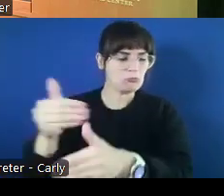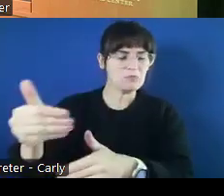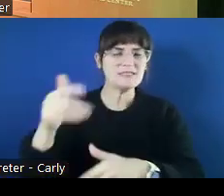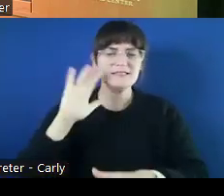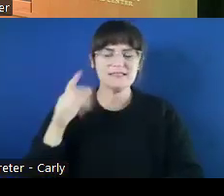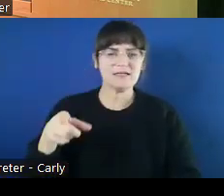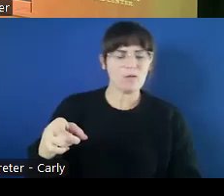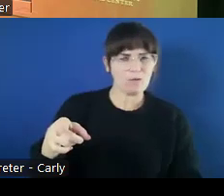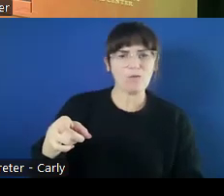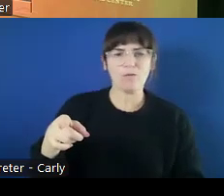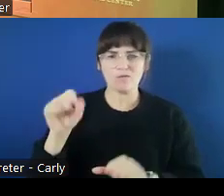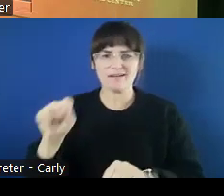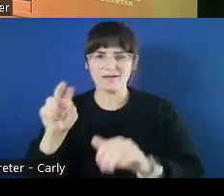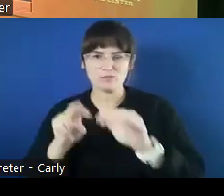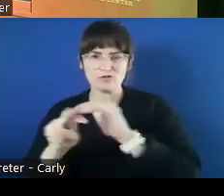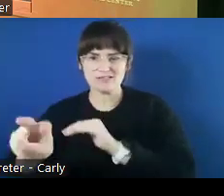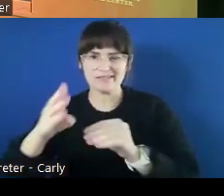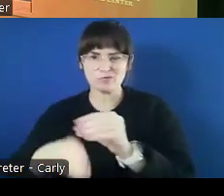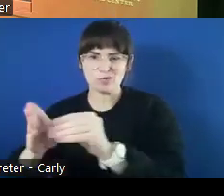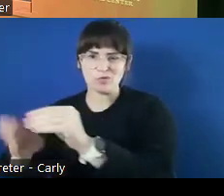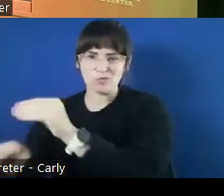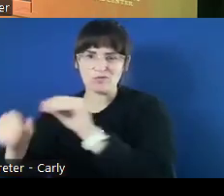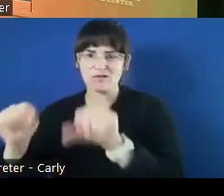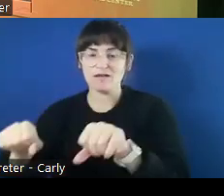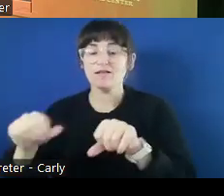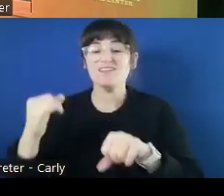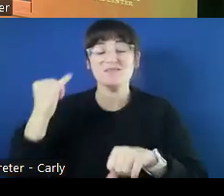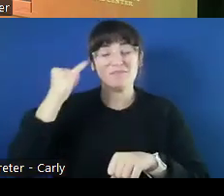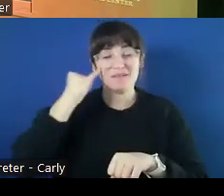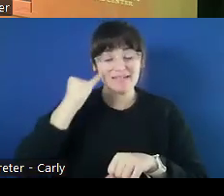it does predict outcomes but if you measure it right after an acute cardiac event or if you